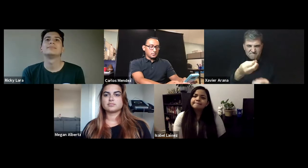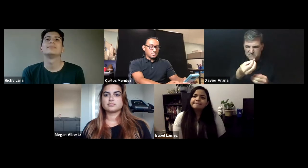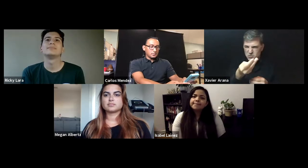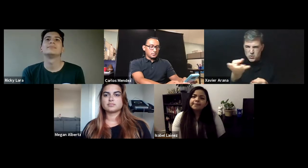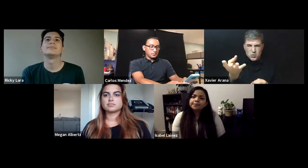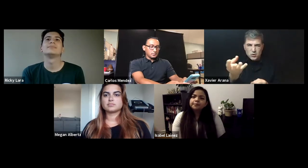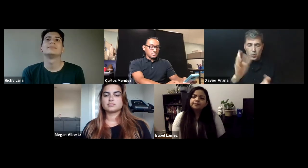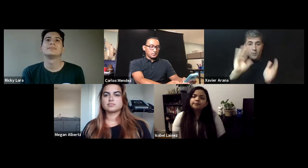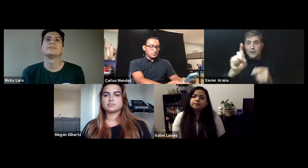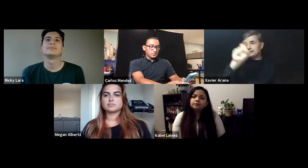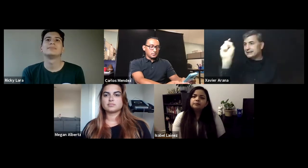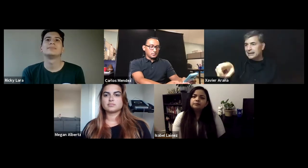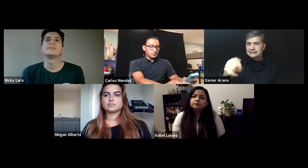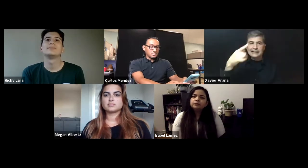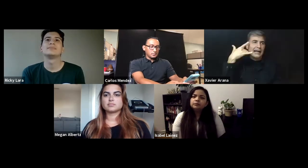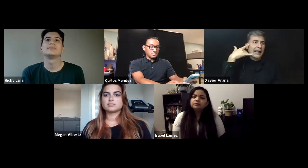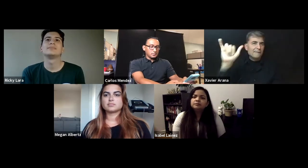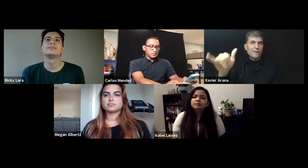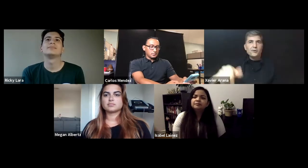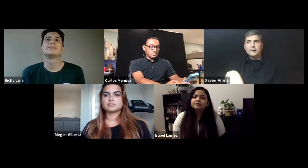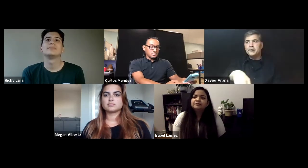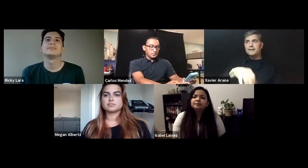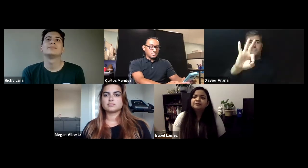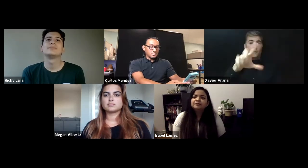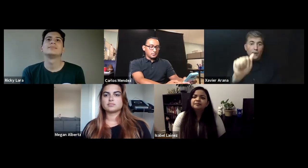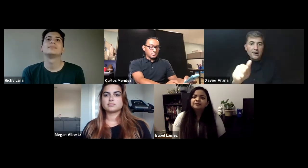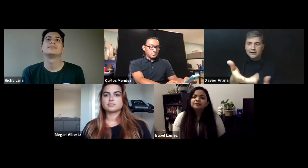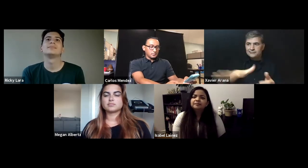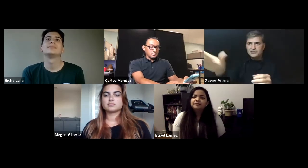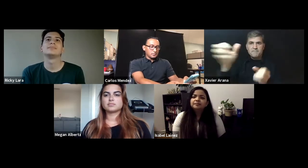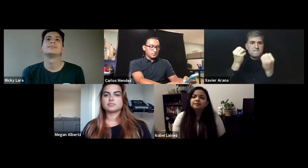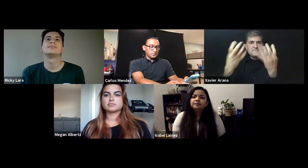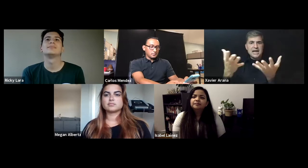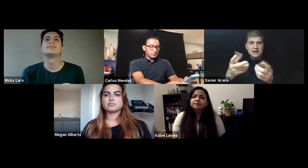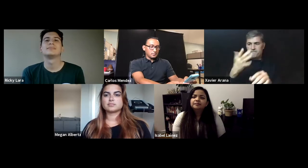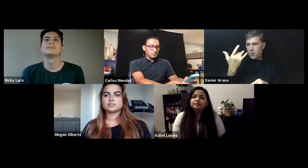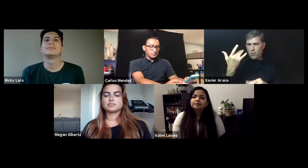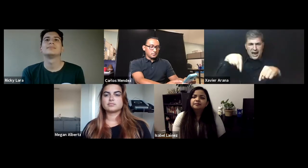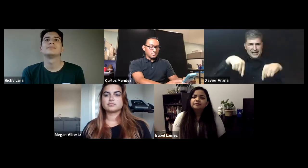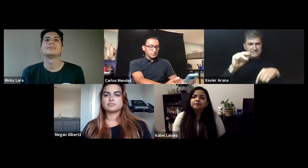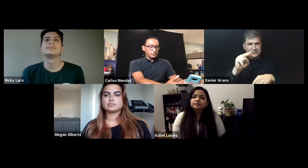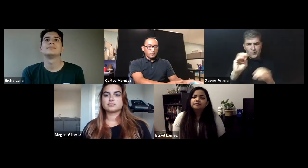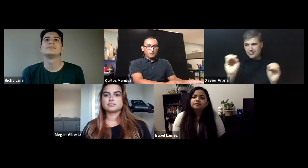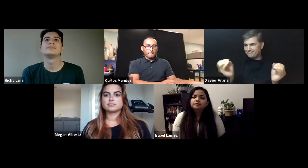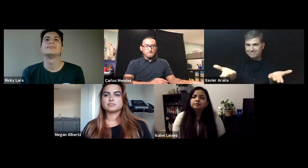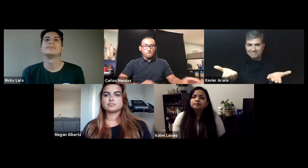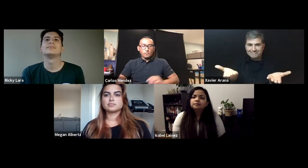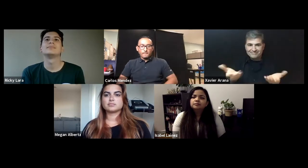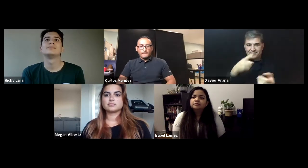There are very few Hispanic, LatinX people there. In Texas, California, and Florida, that might be, you know, different.